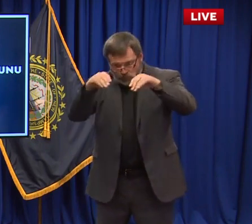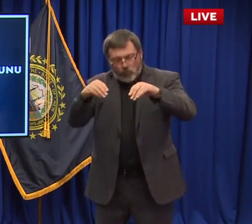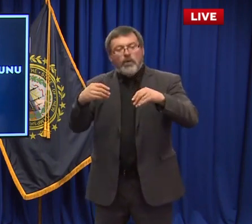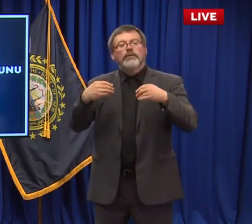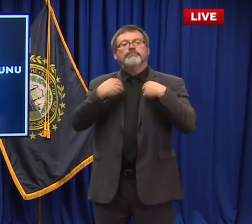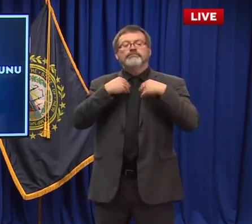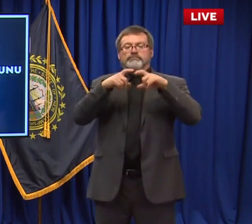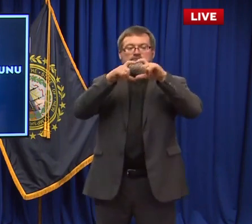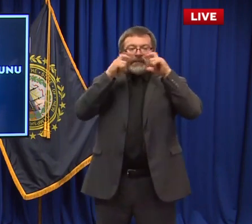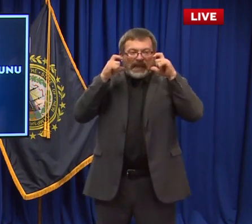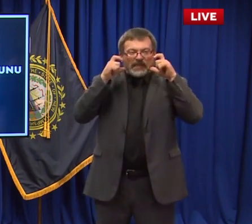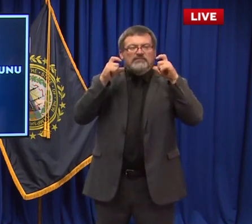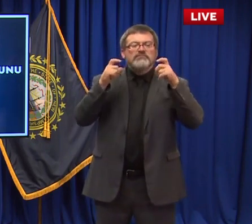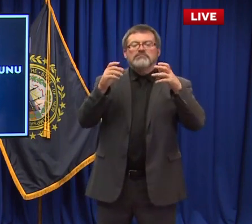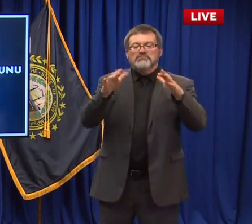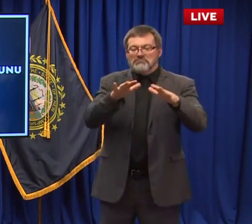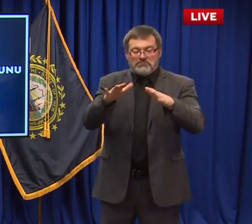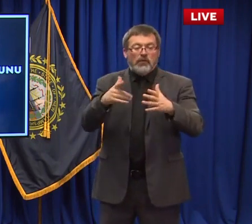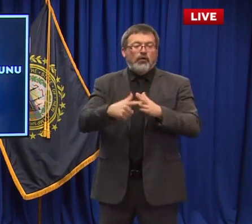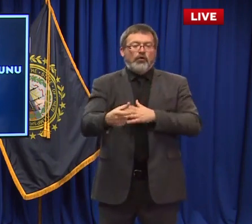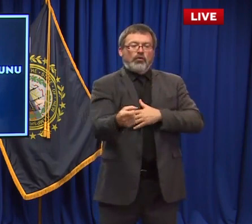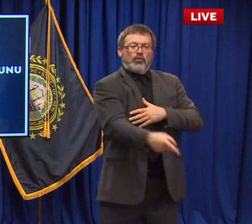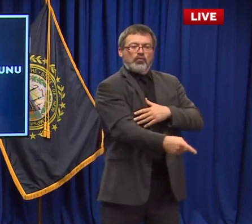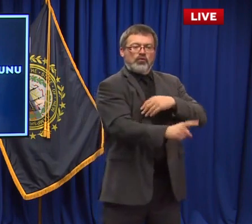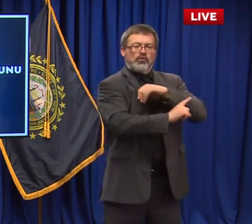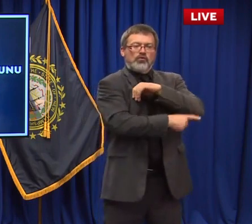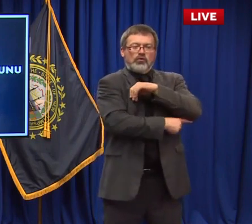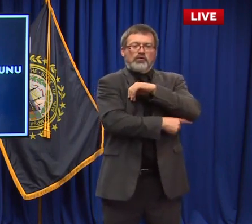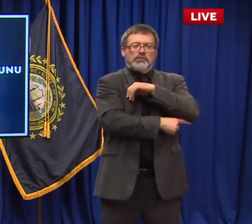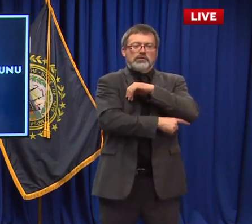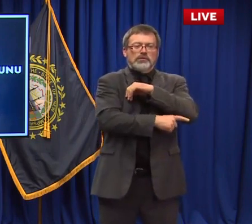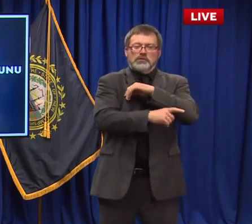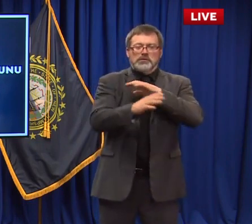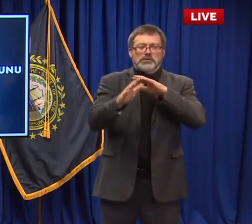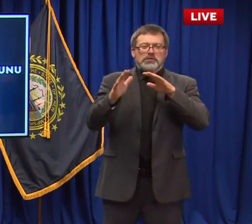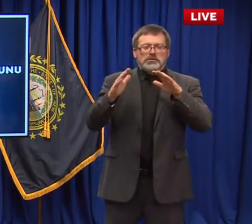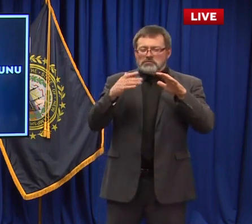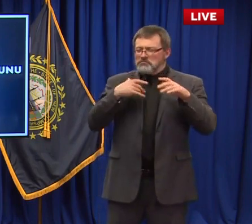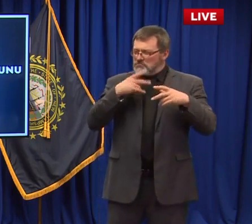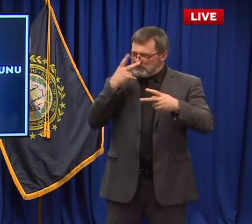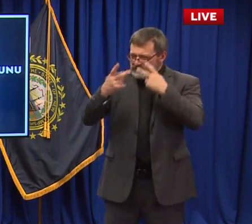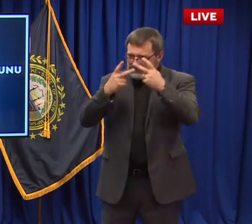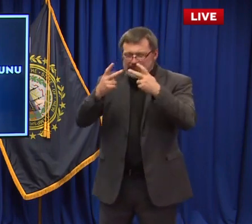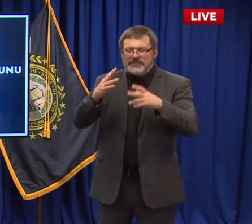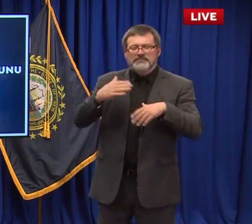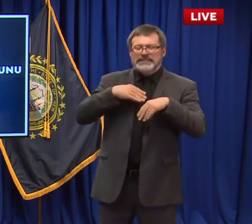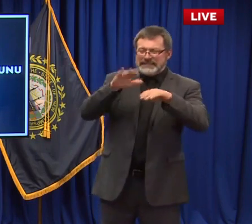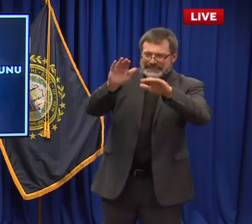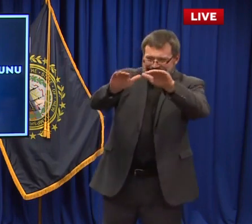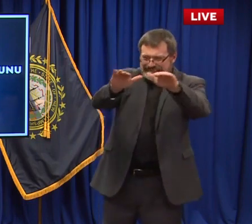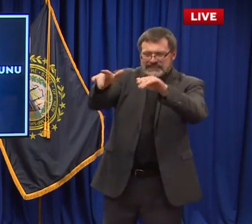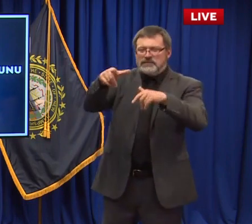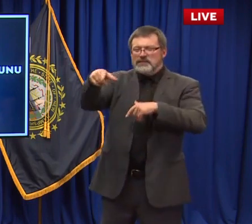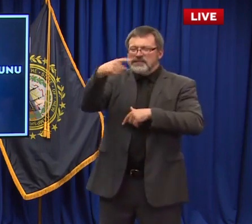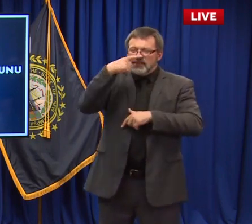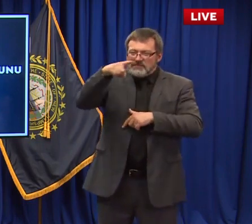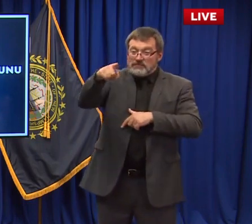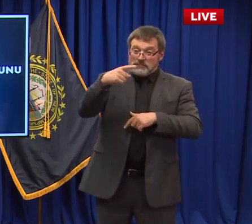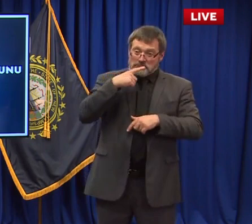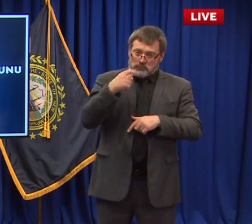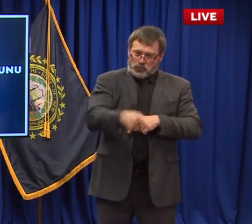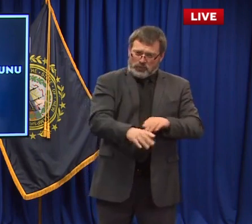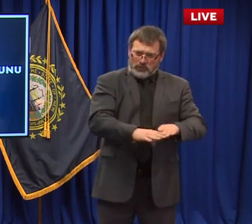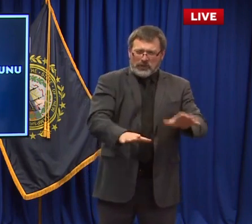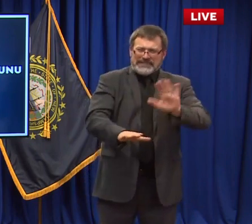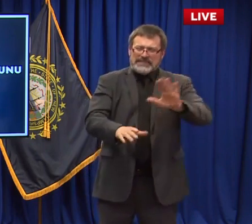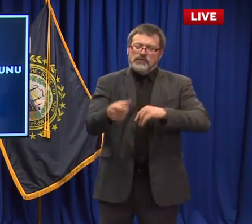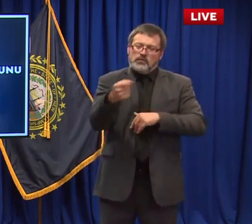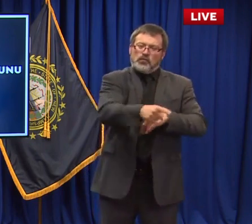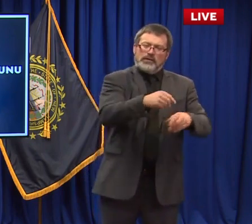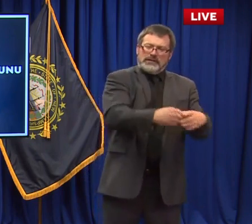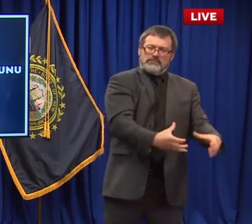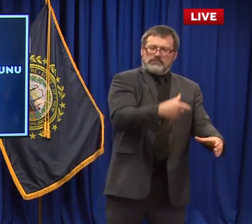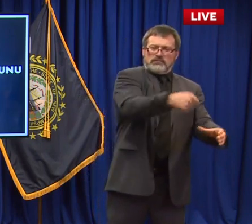WE DID A BIT OF A PUBLIC SERVICE ANNOUNCEMENT OVER A PERIOD OF A COUPLE OF WEEKS TO REMIND PEOPLE TO TAKE THE TRASH HOME AND MAKE SURE THEY’RE NOT THROWING THINGS ON THE GROUND.